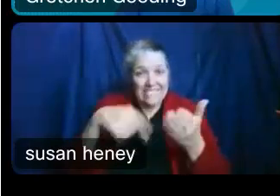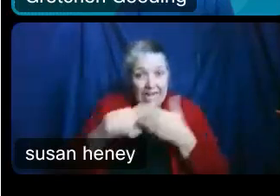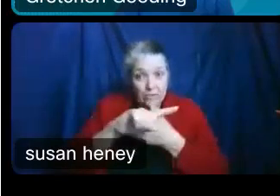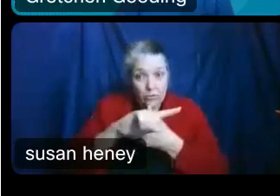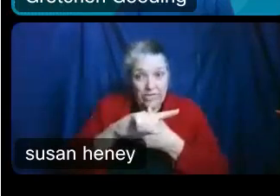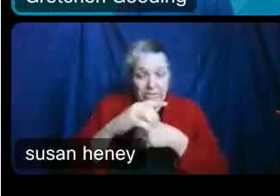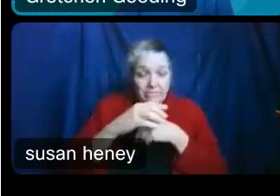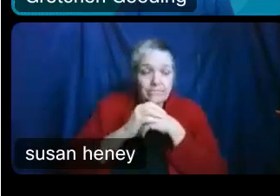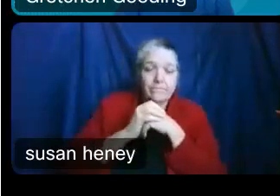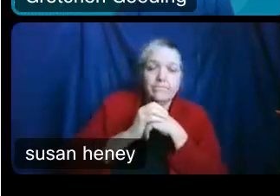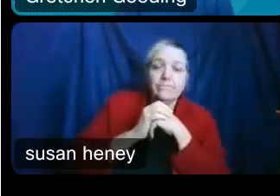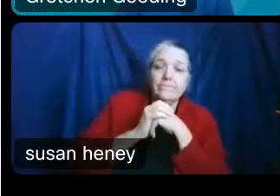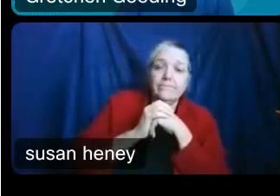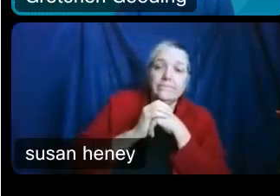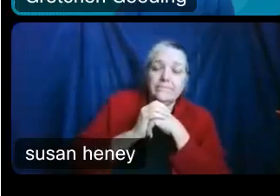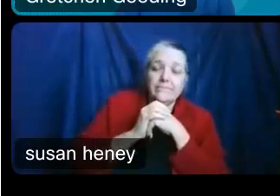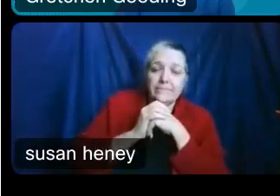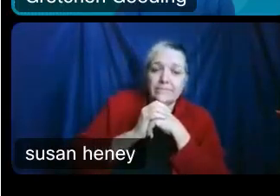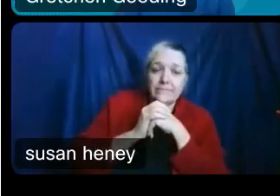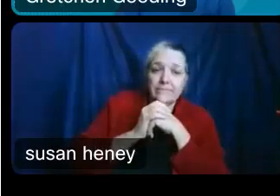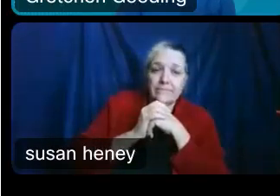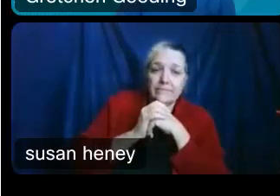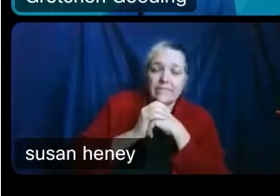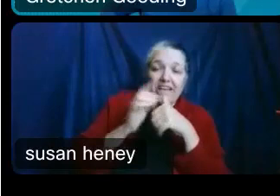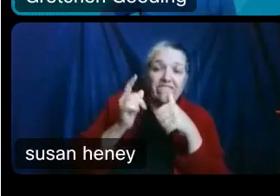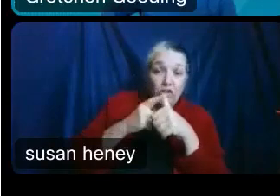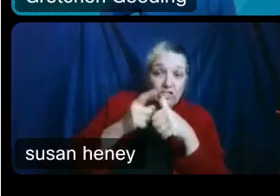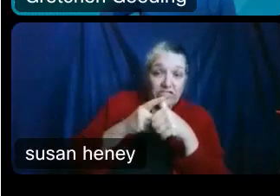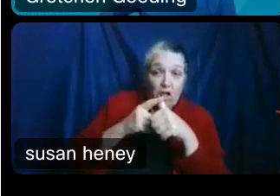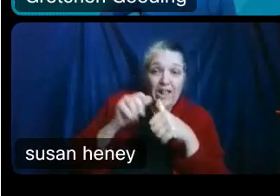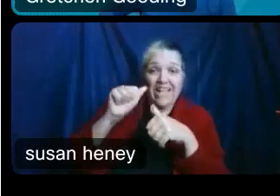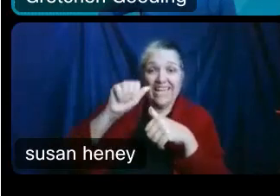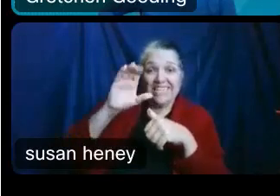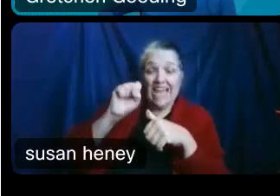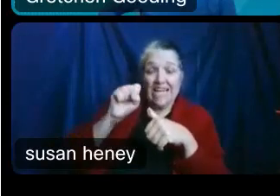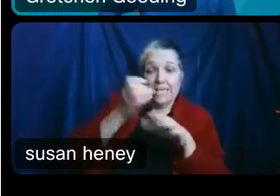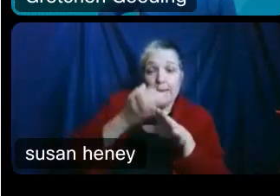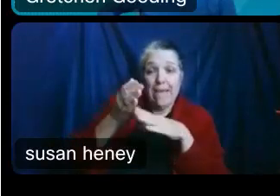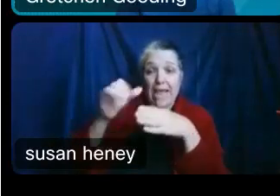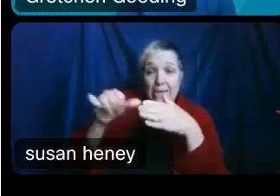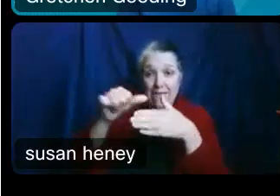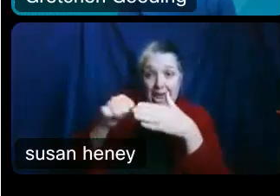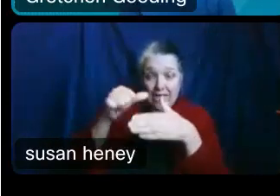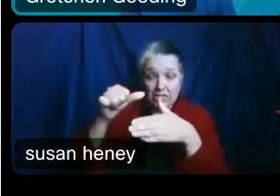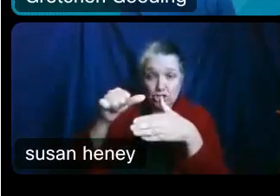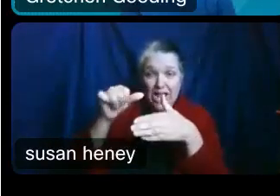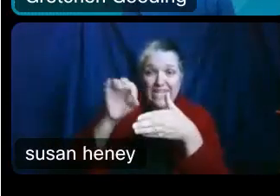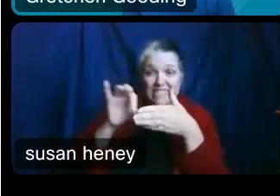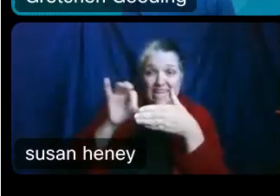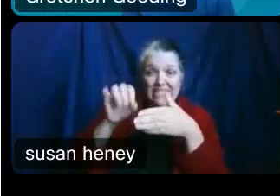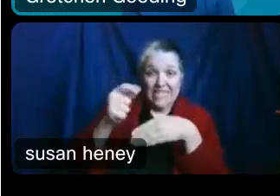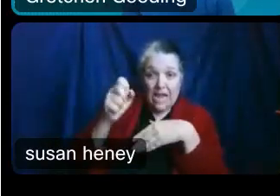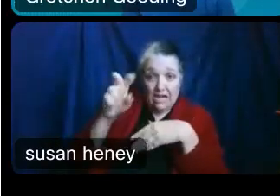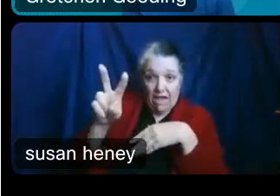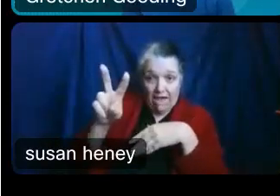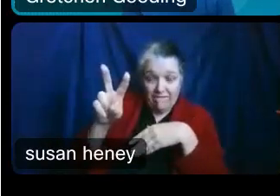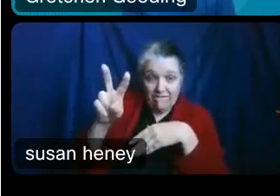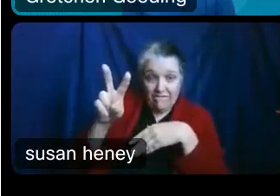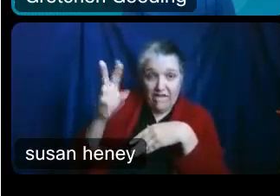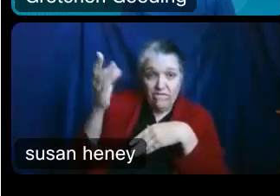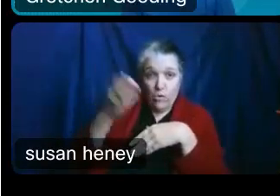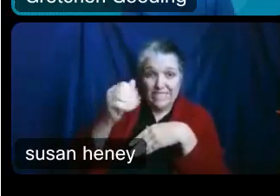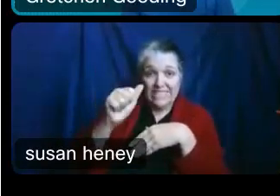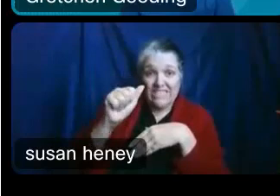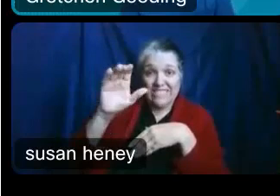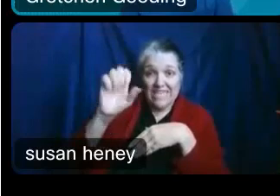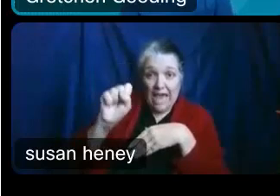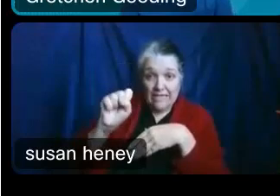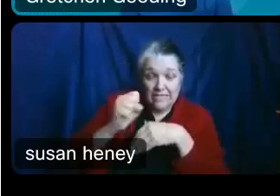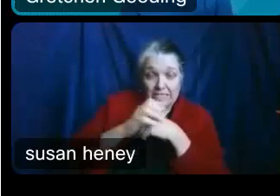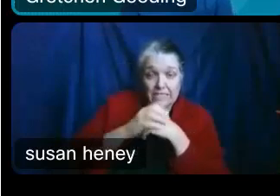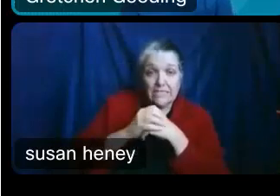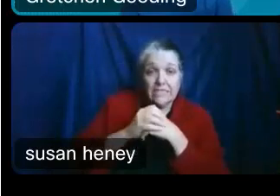So, first we have the ACS main page at census.gov/ACS. This is a great tool to start if you have